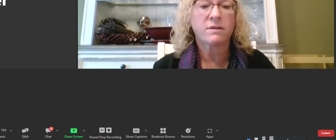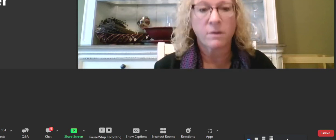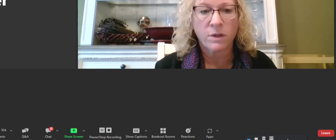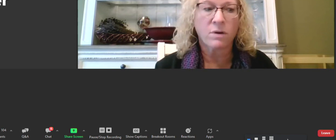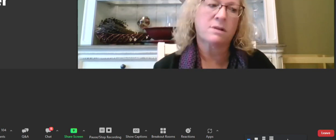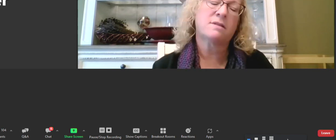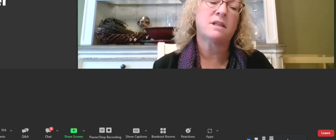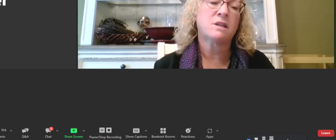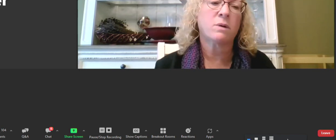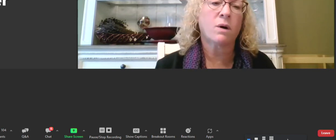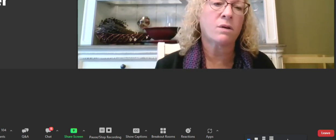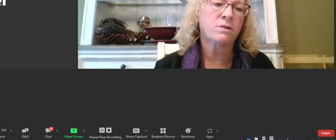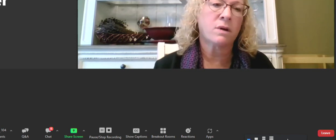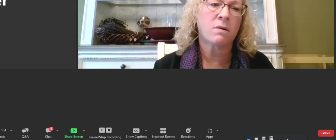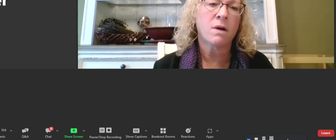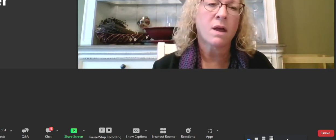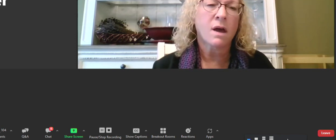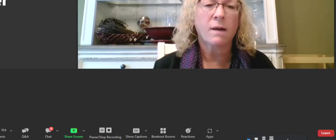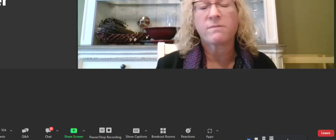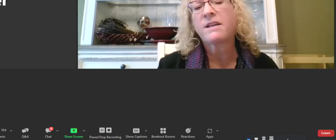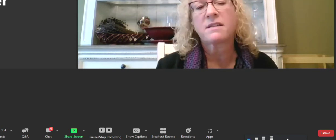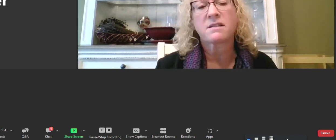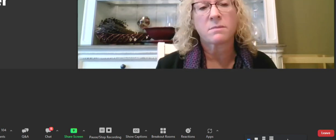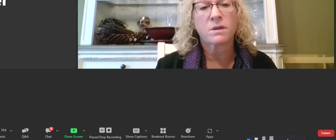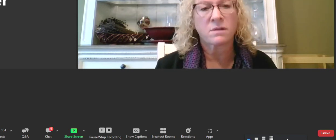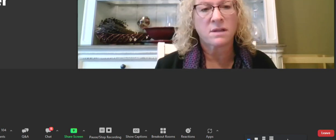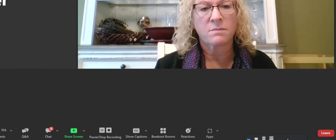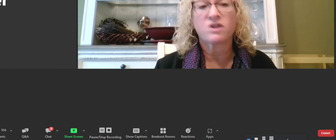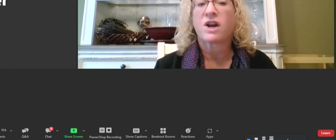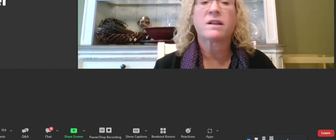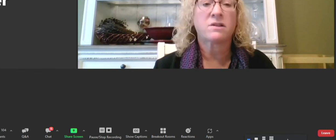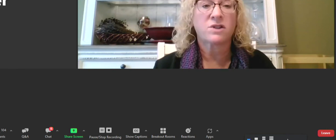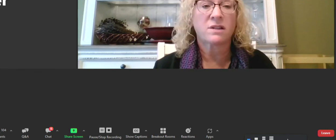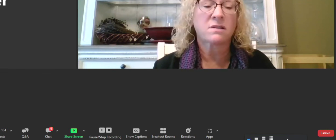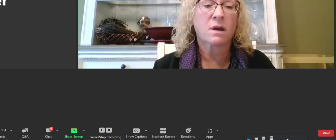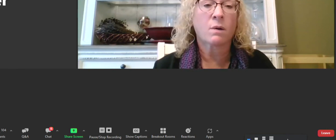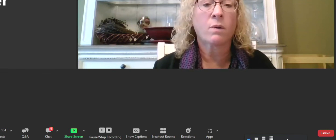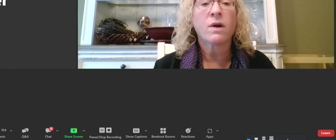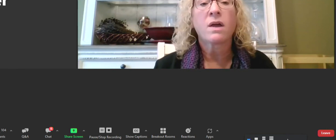with heart disease who are also facing some of those same challenges.